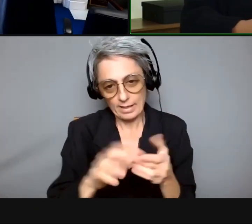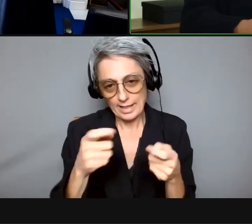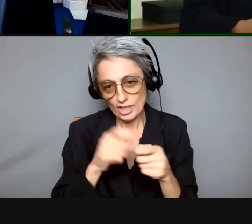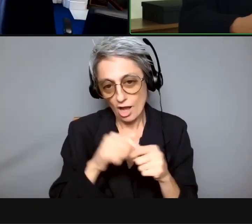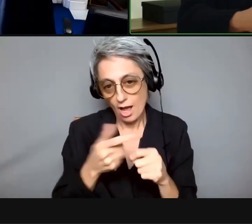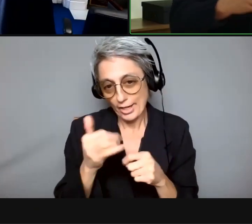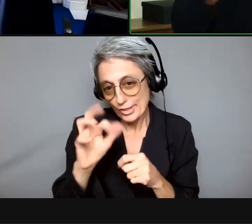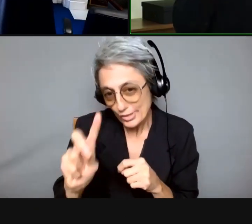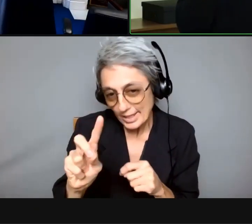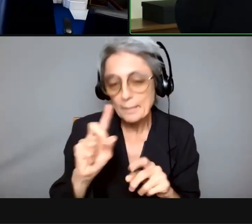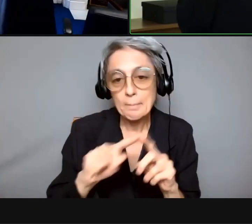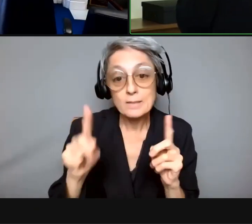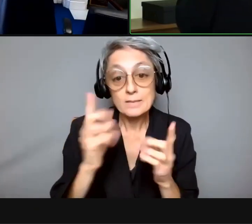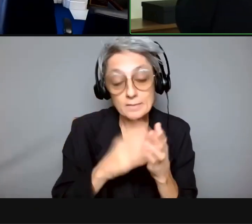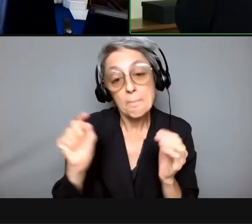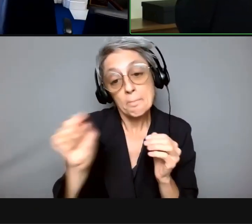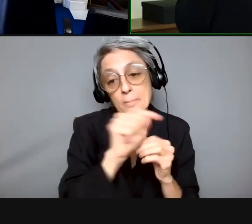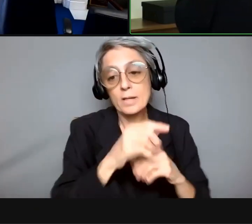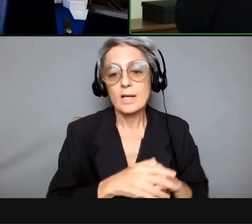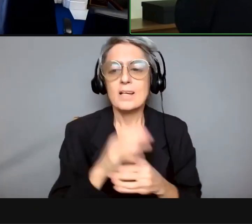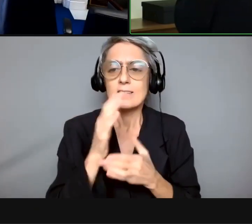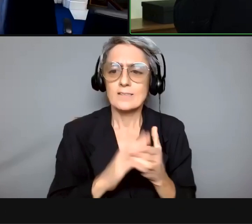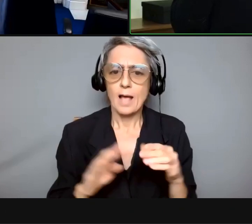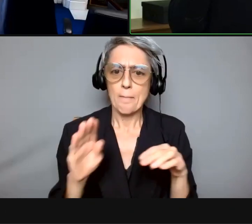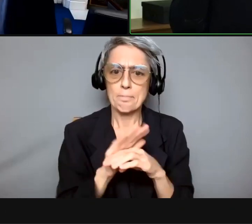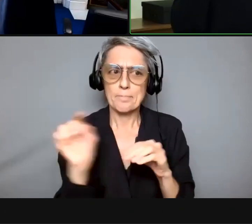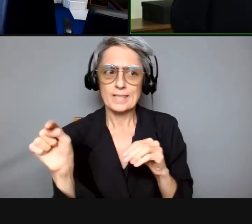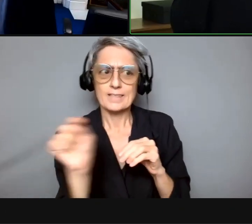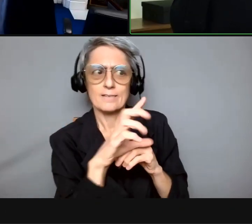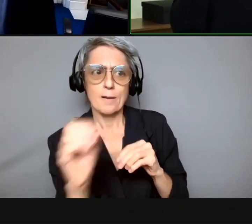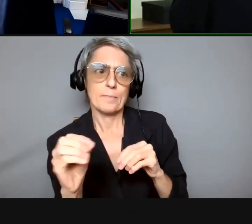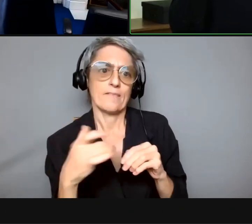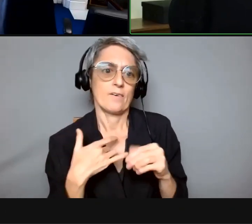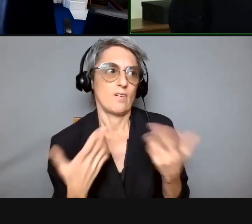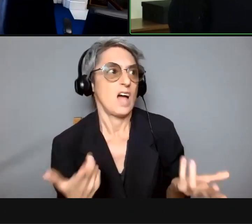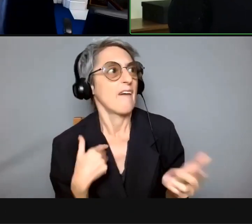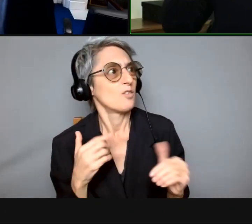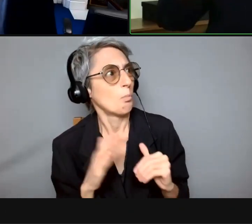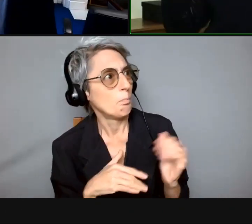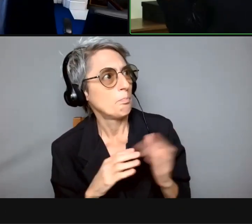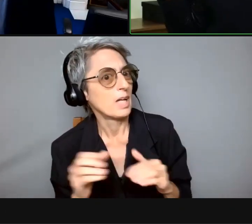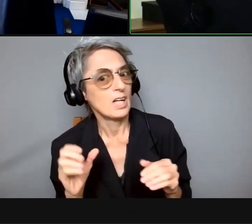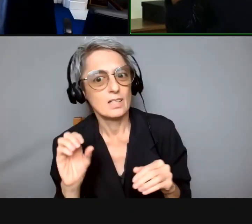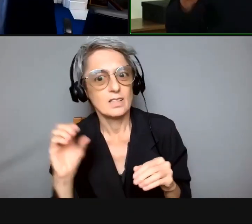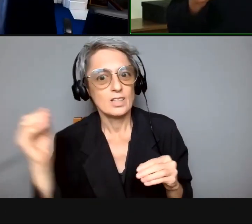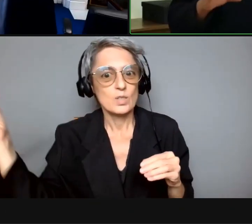You don't you know, a lot of businesses think, oh, that means I have to go build solar panels and install them,